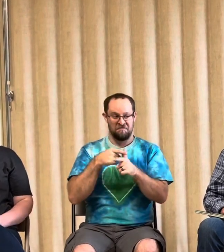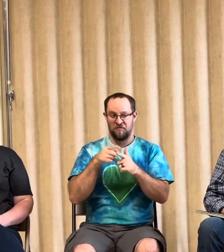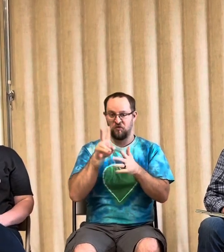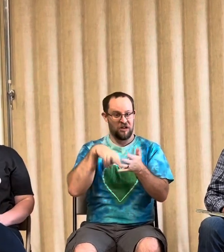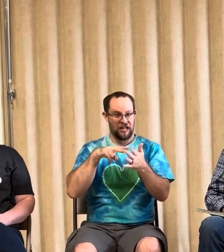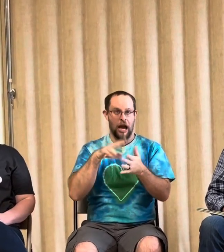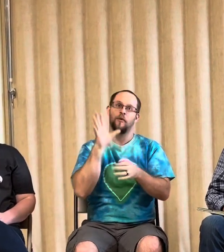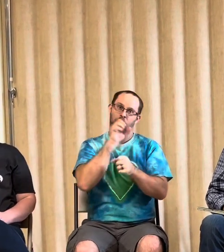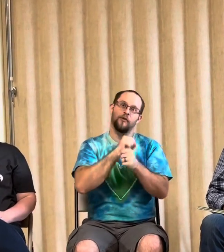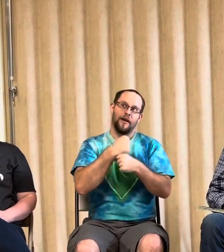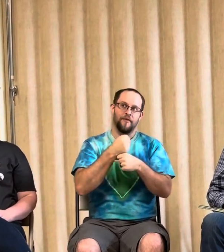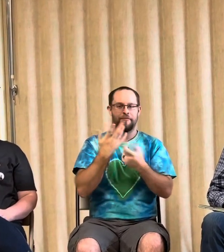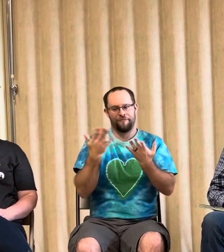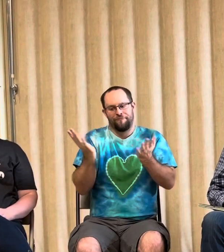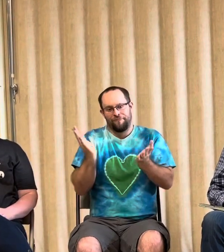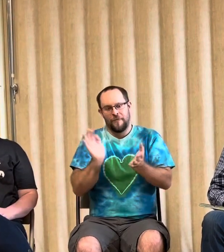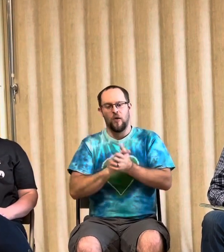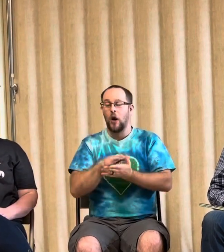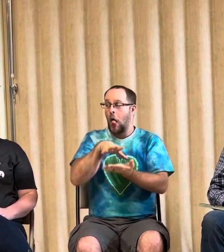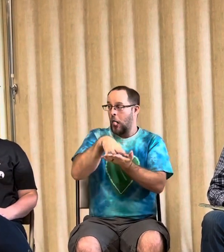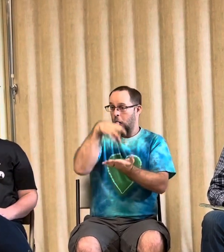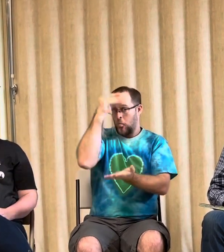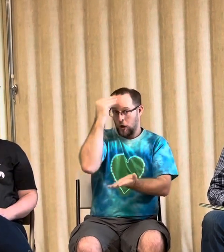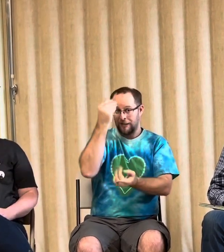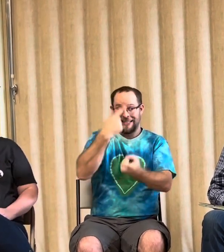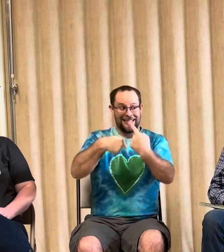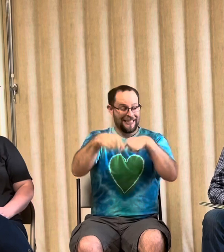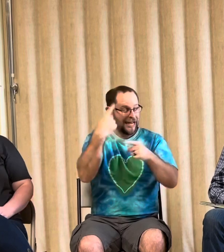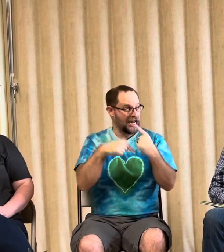I guess we did crafts already. But we're gonna we're gonna learn signs. We're gonna learn signs. And